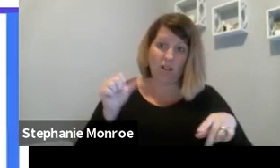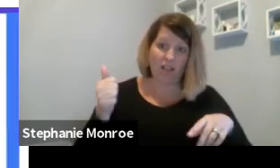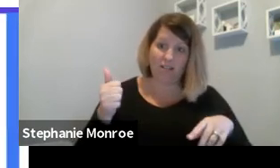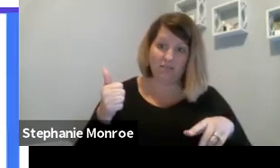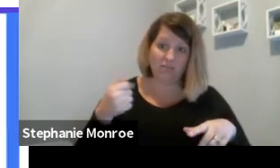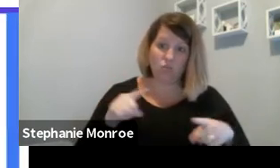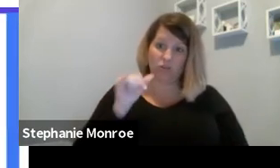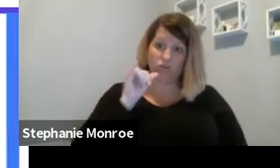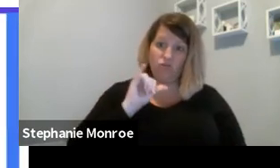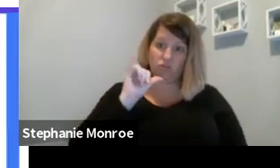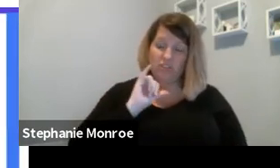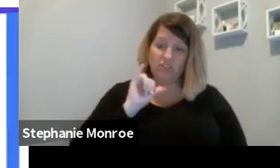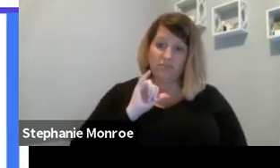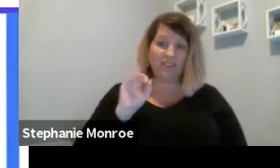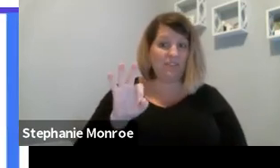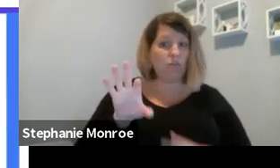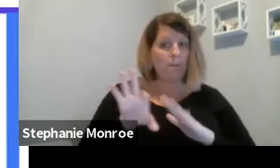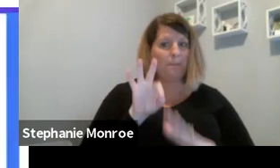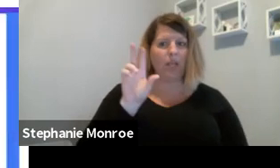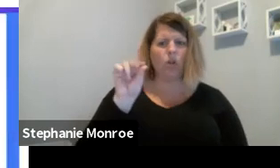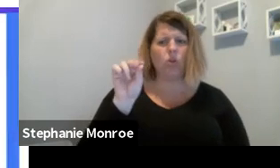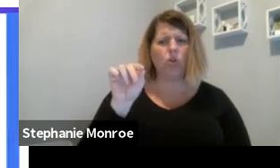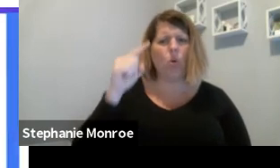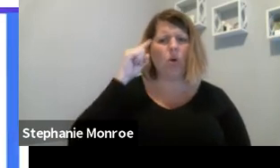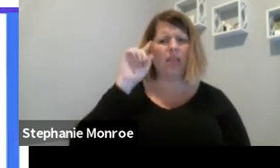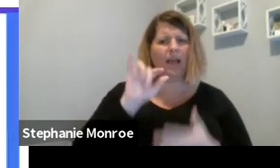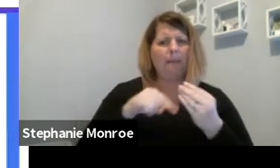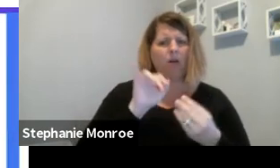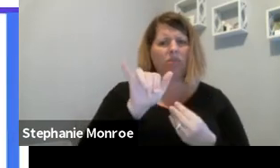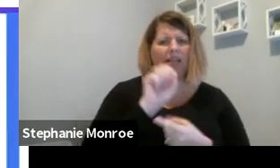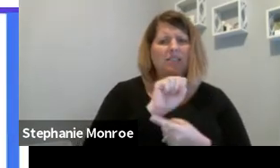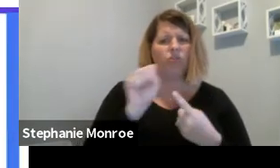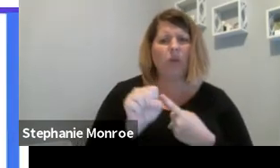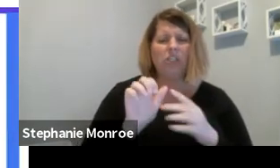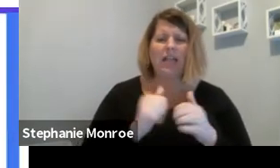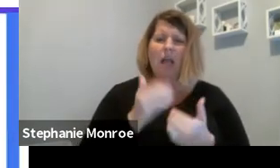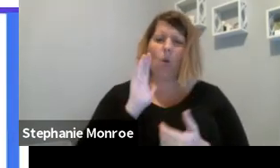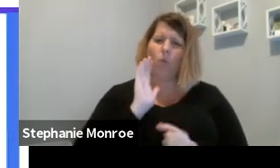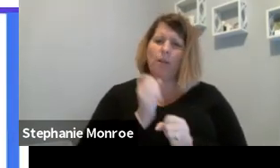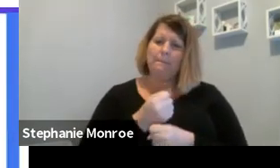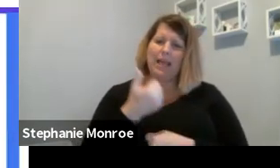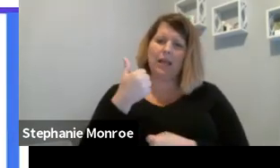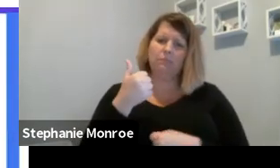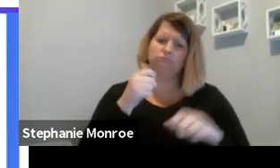If you chose no, think about the situation and how would it make anyone feel.